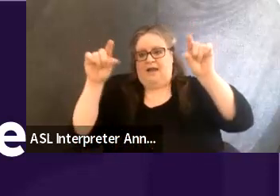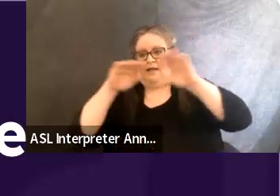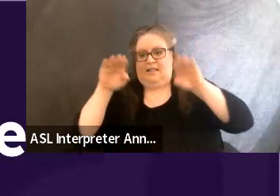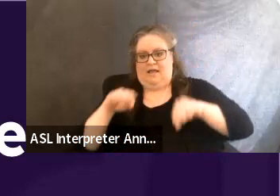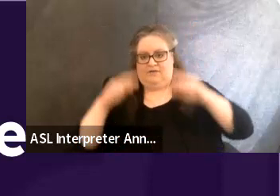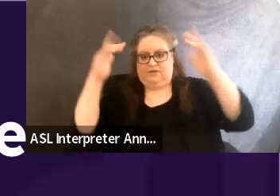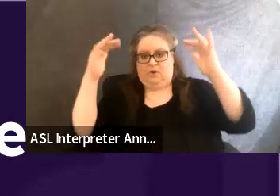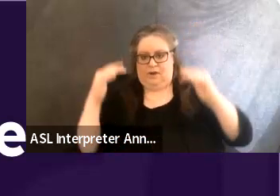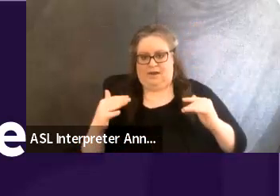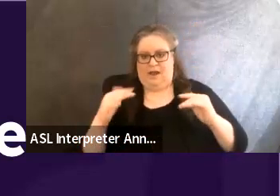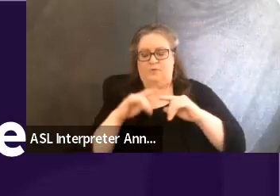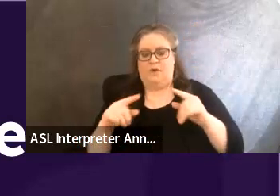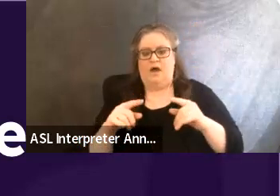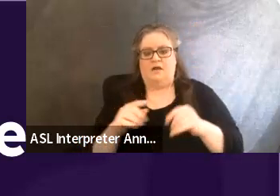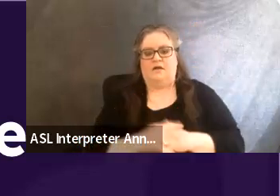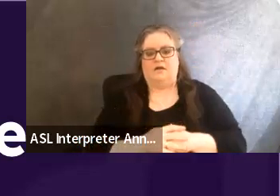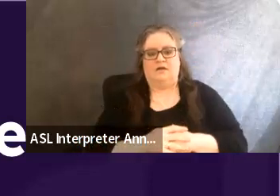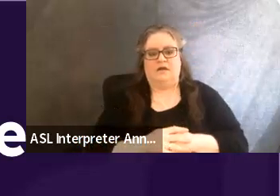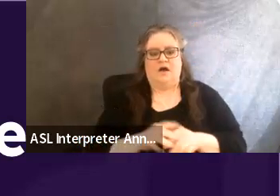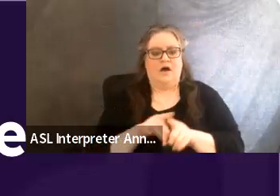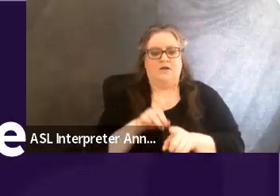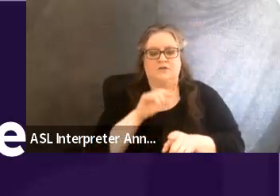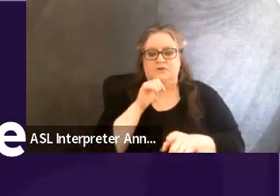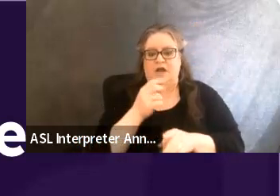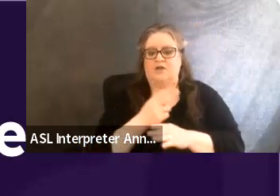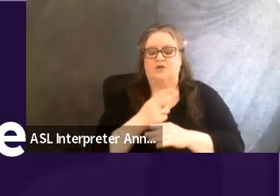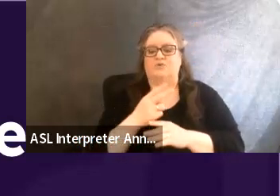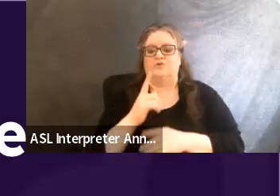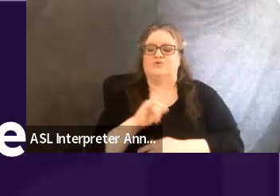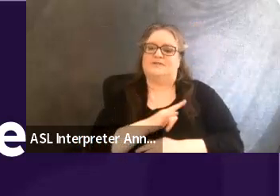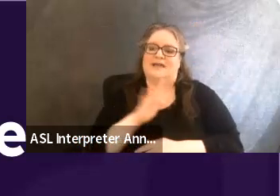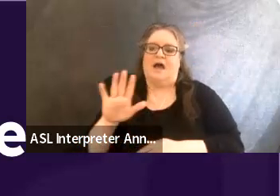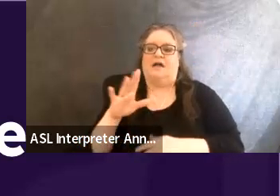Headings should also not be used to style your text. So, it tends to disrupt